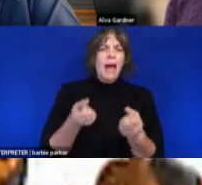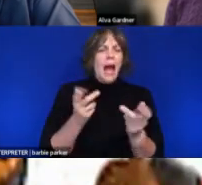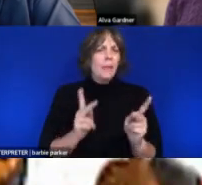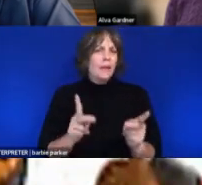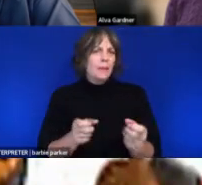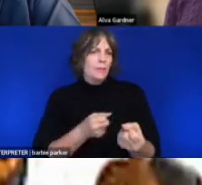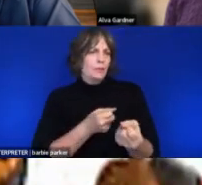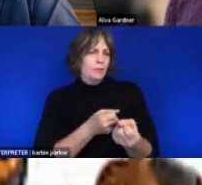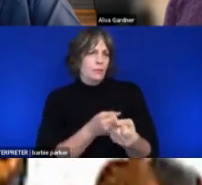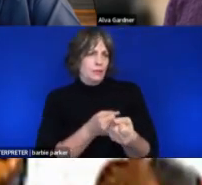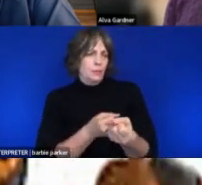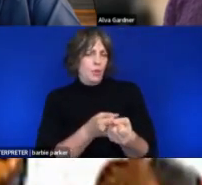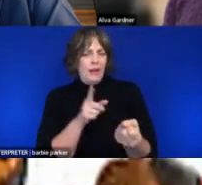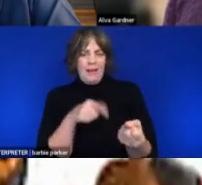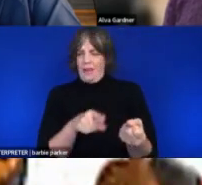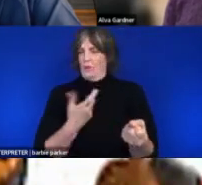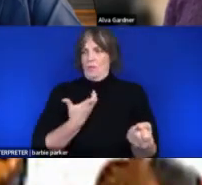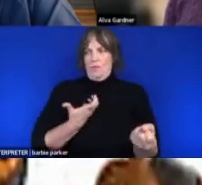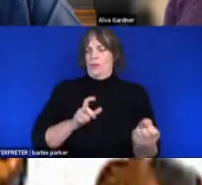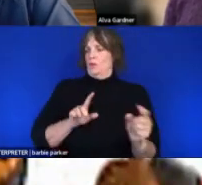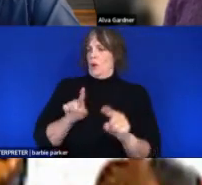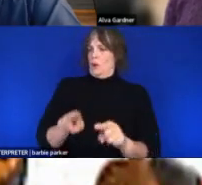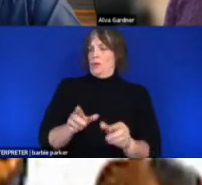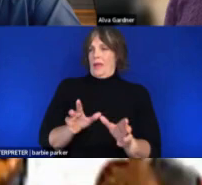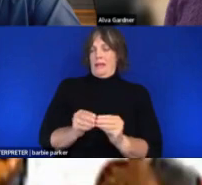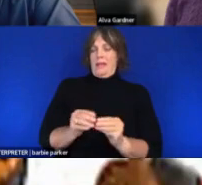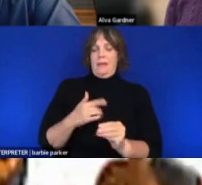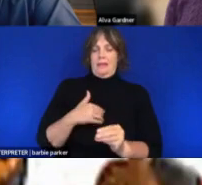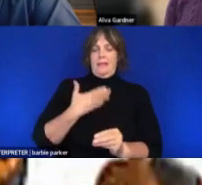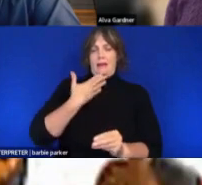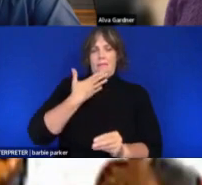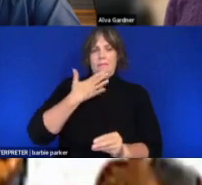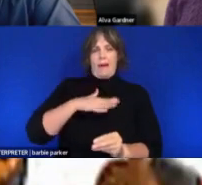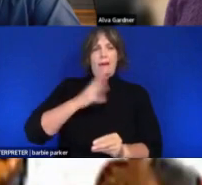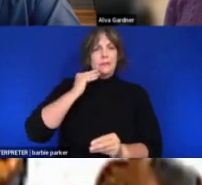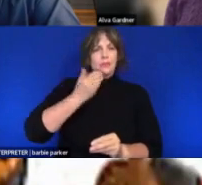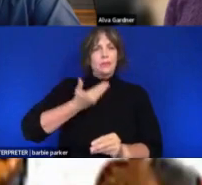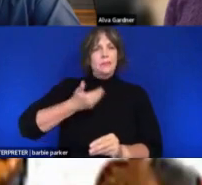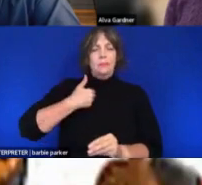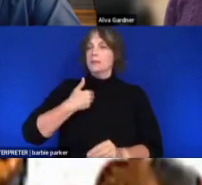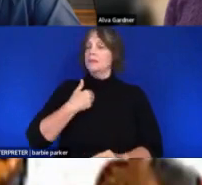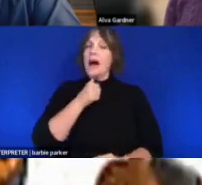experiences they've had at their meeting? I don't know about you, but I don't really look forward to coming to a meeting where you're going to tell me all the